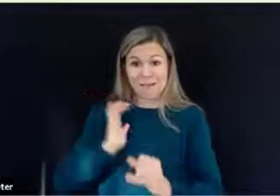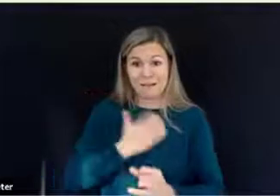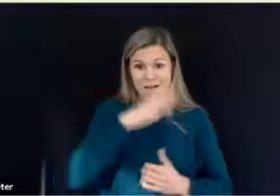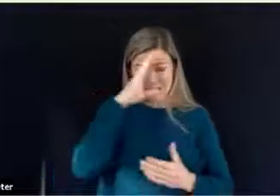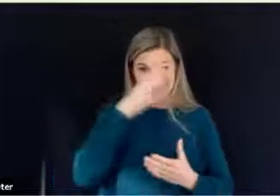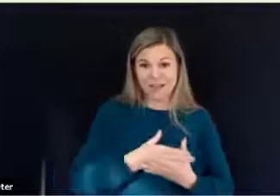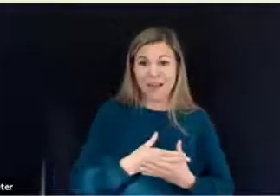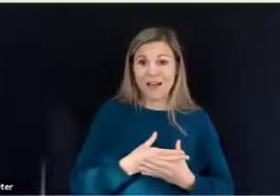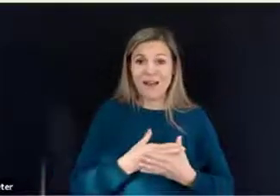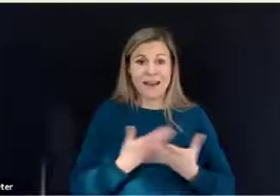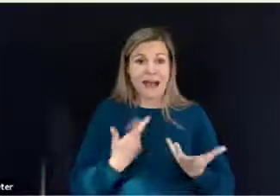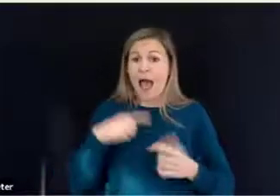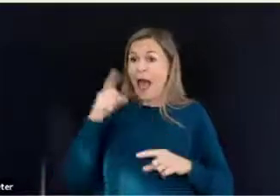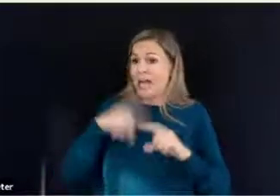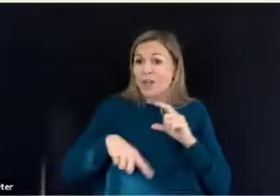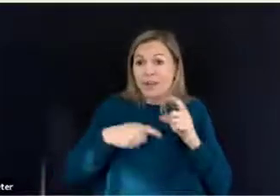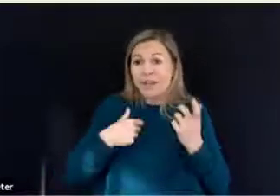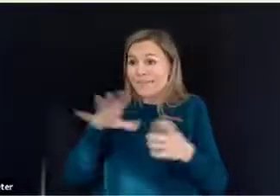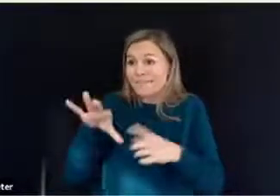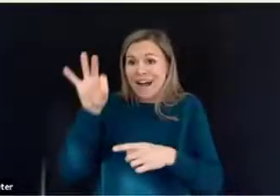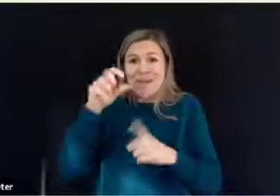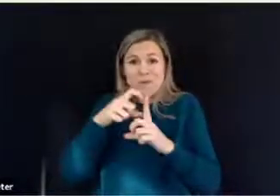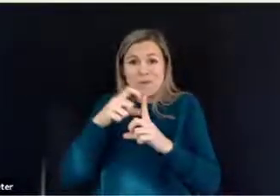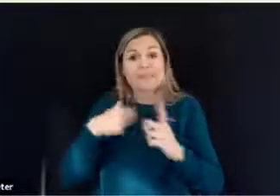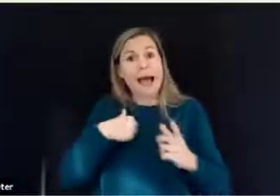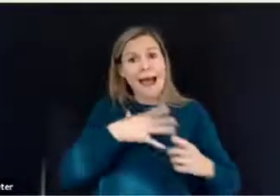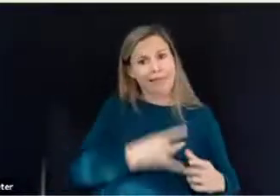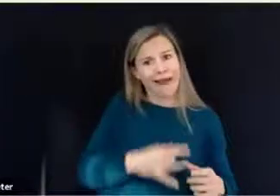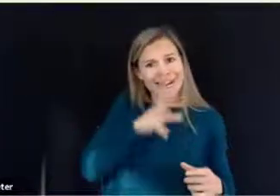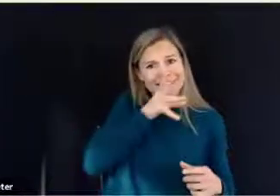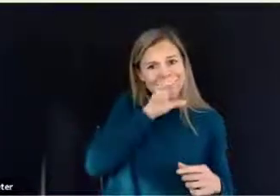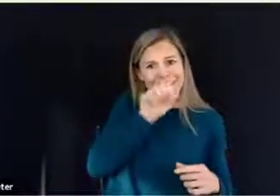because I'm a talker, but I struggle to this day to find the words